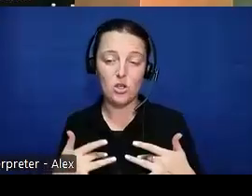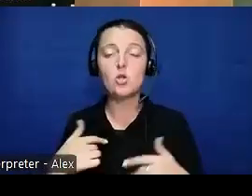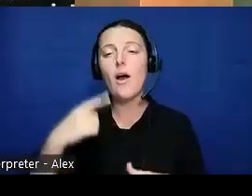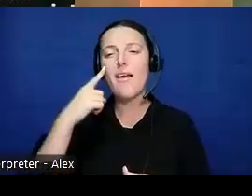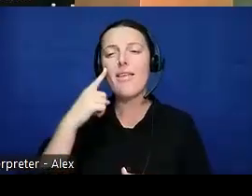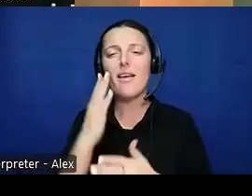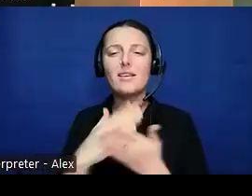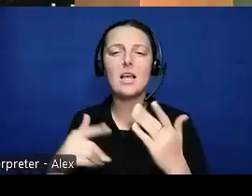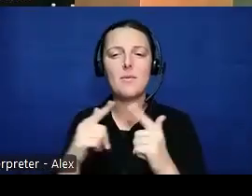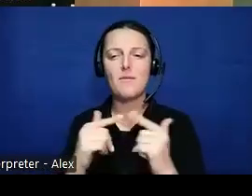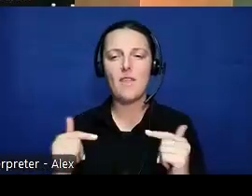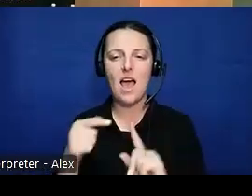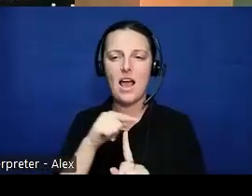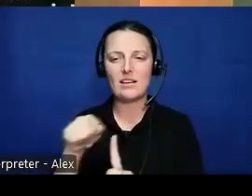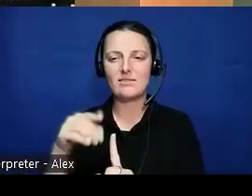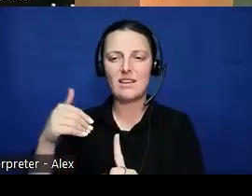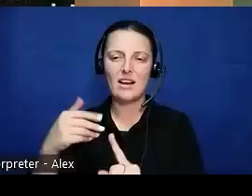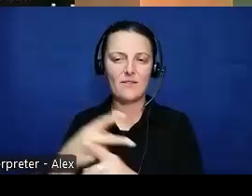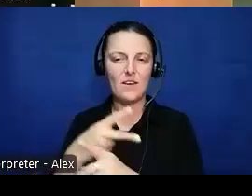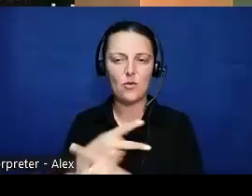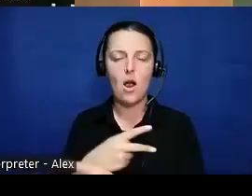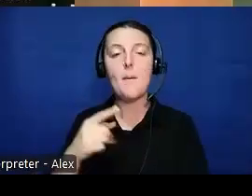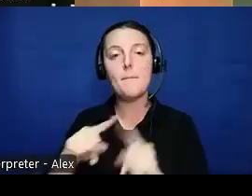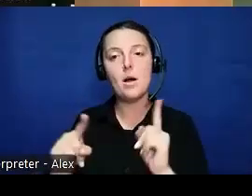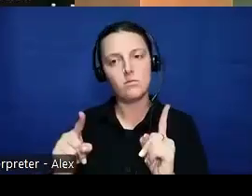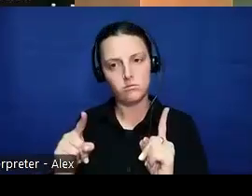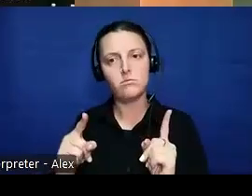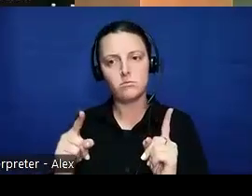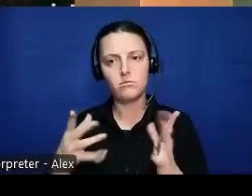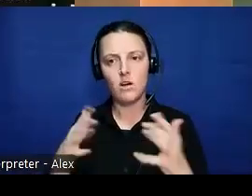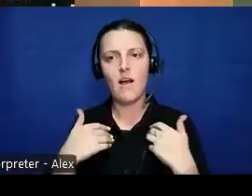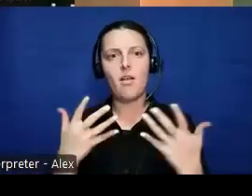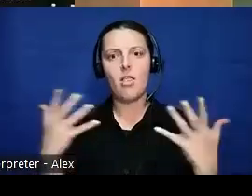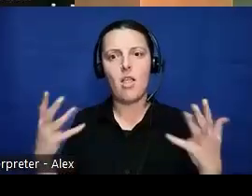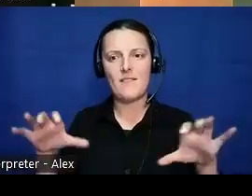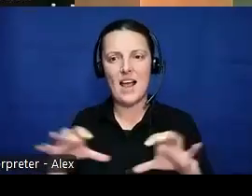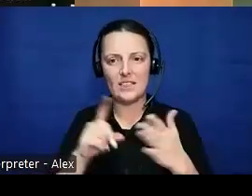but there's a lot of active research there. Moving down to our number two thing here. What I want